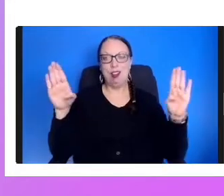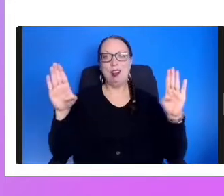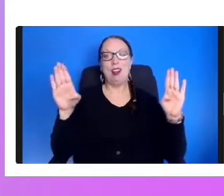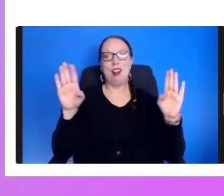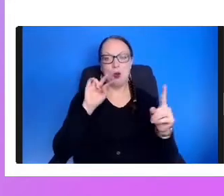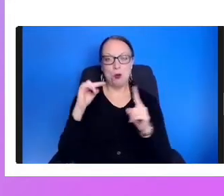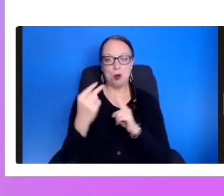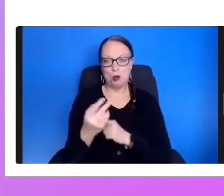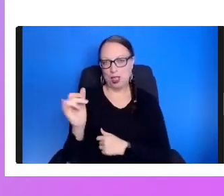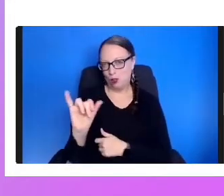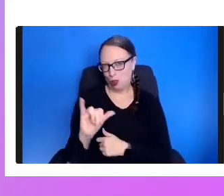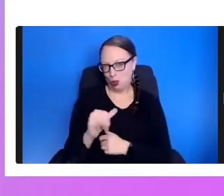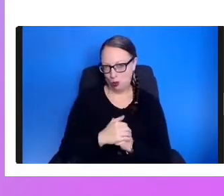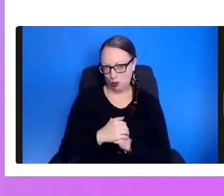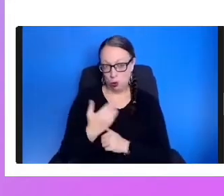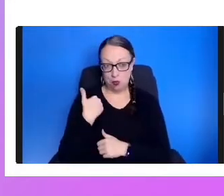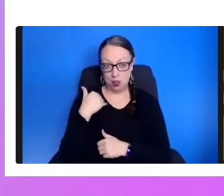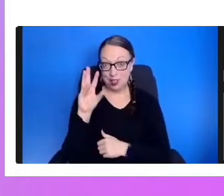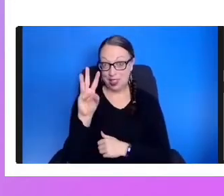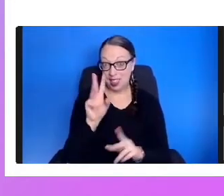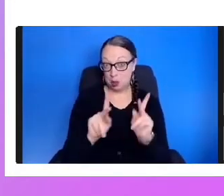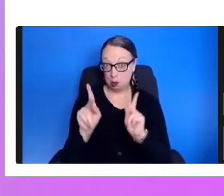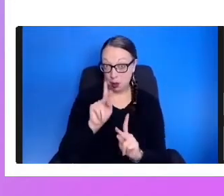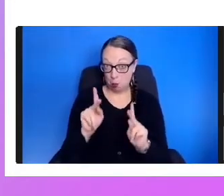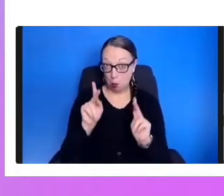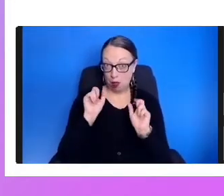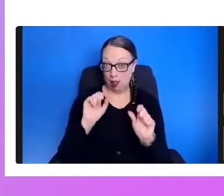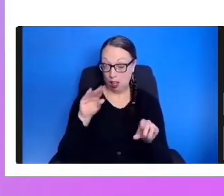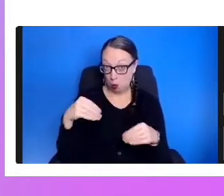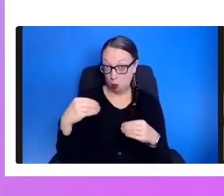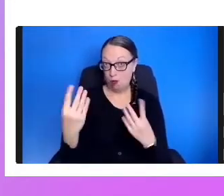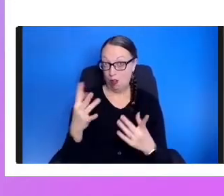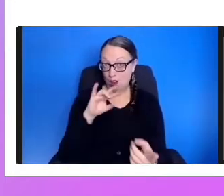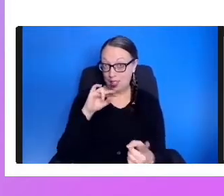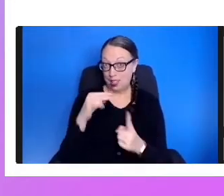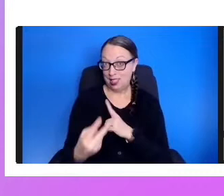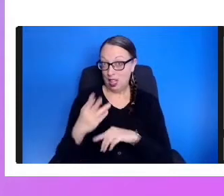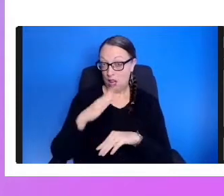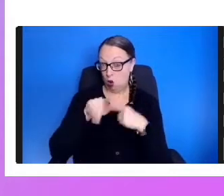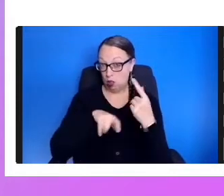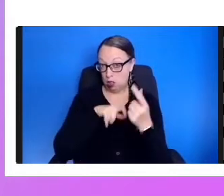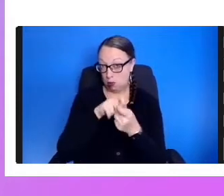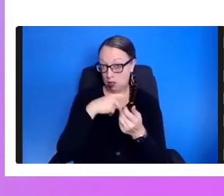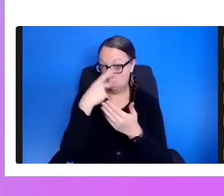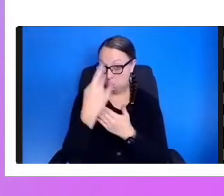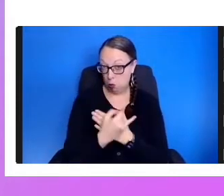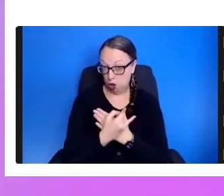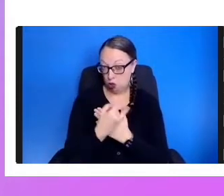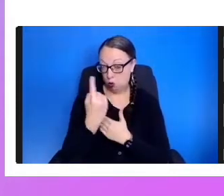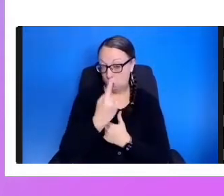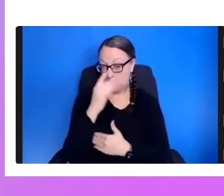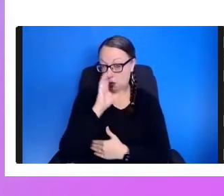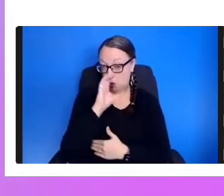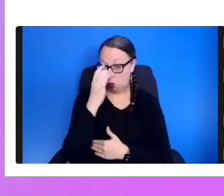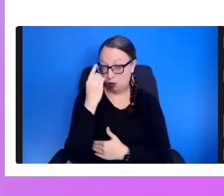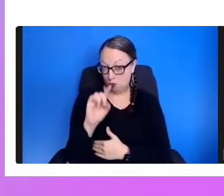So if you've got only six people that can give you insight on a particular project or something you're looking at, if you get six people